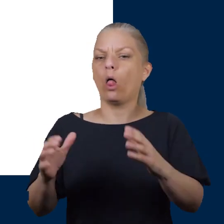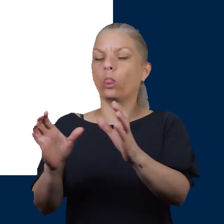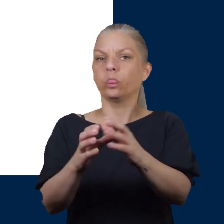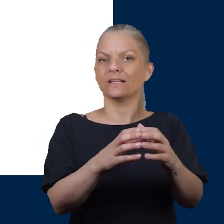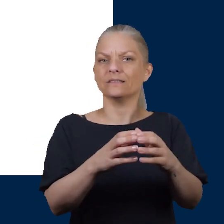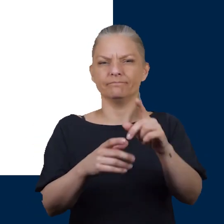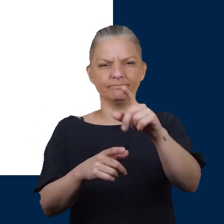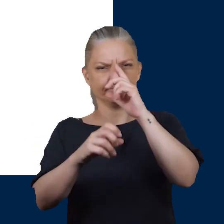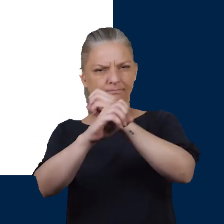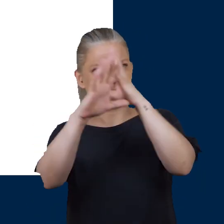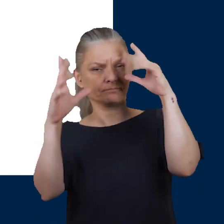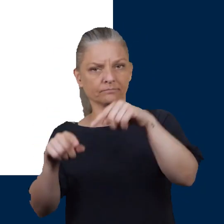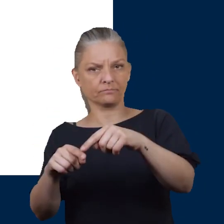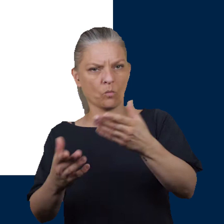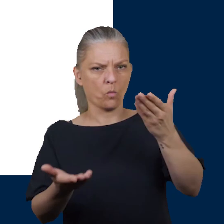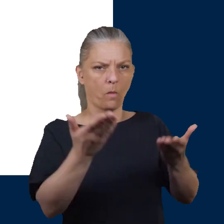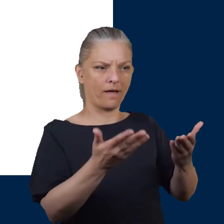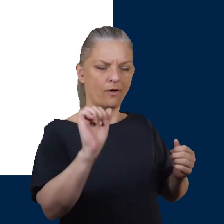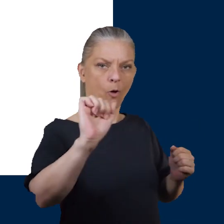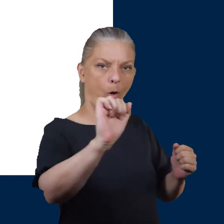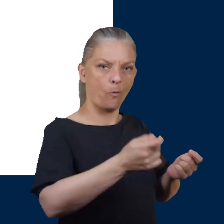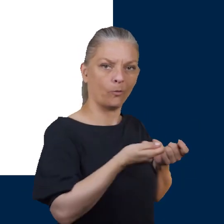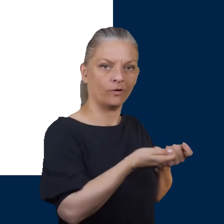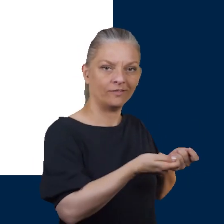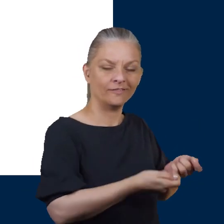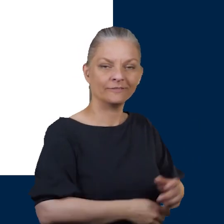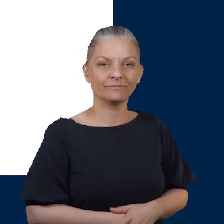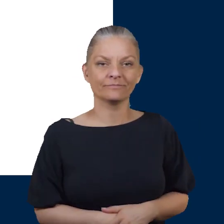Looking at the healthy portion plate, consider how this compares to your own.